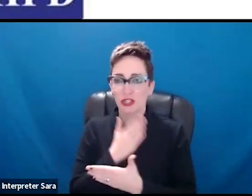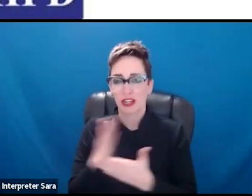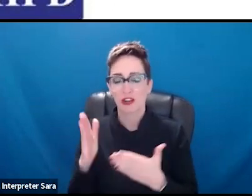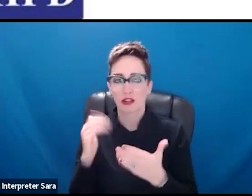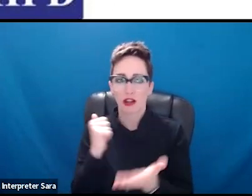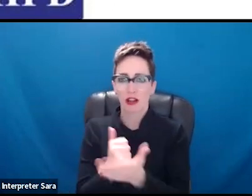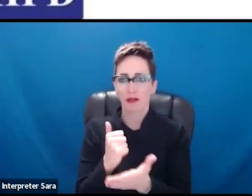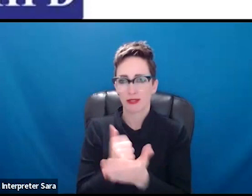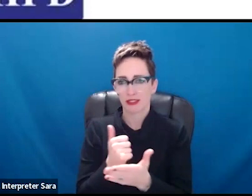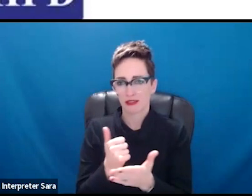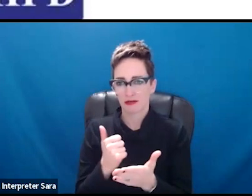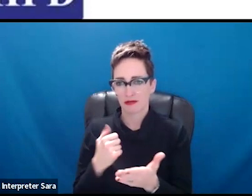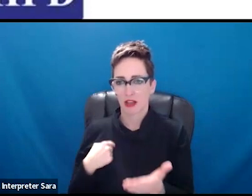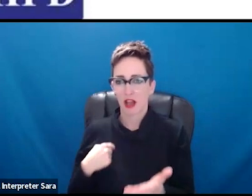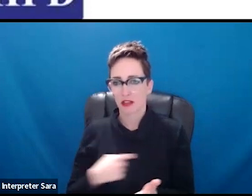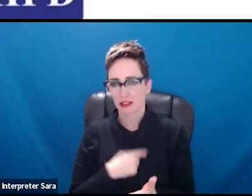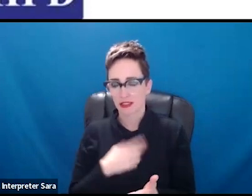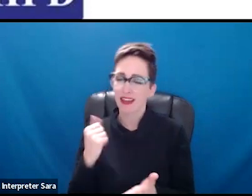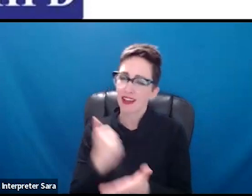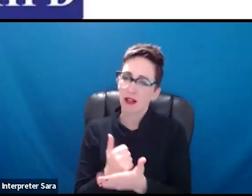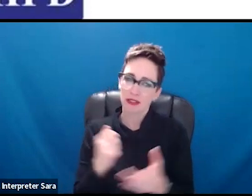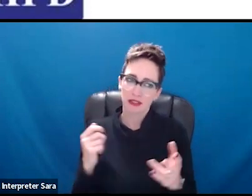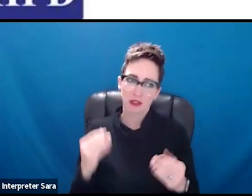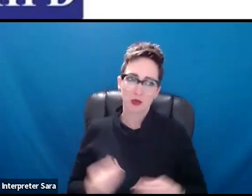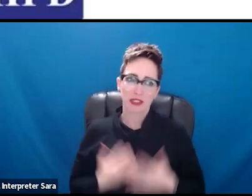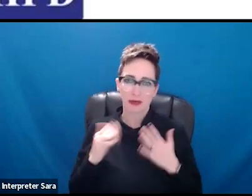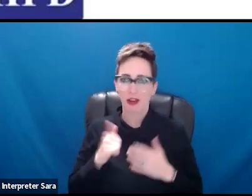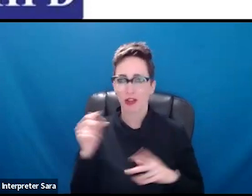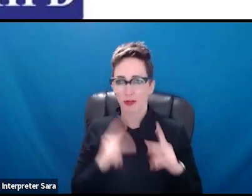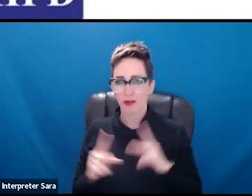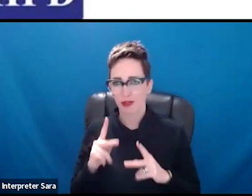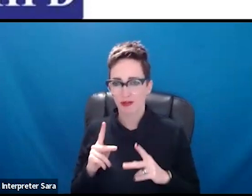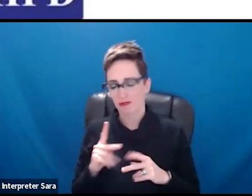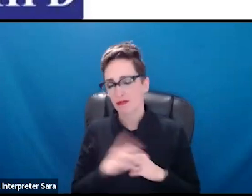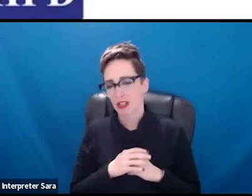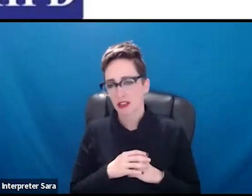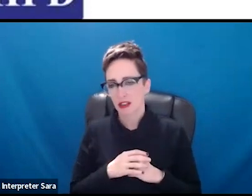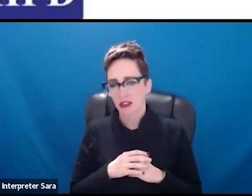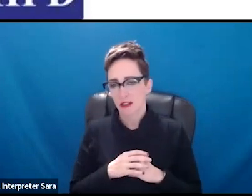as Jill said, to inspire us to try and make a difference as we all go forward.